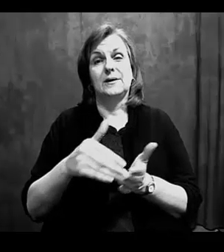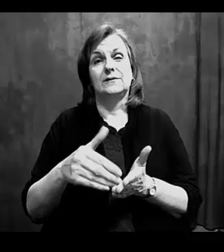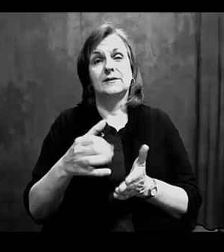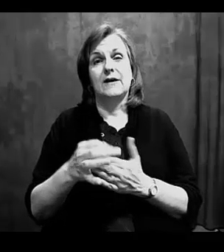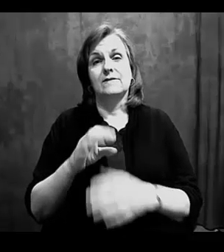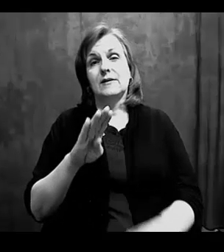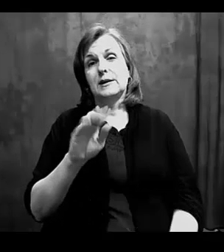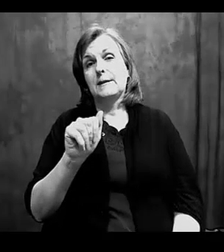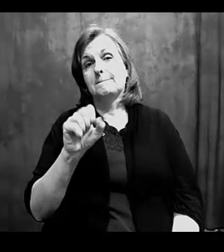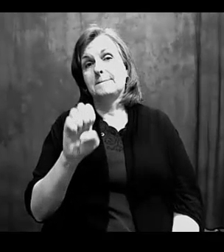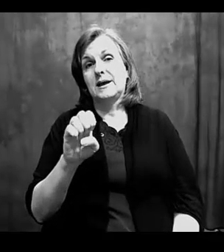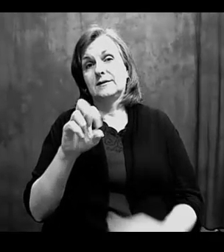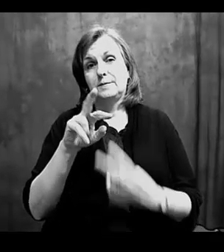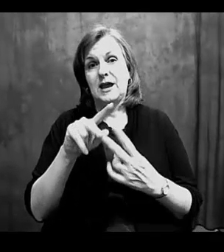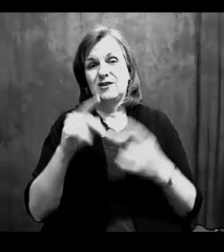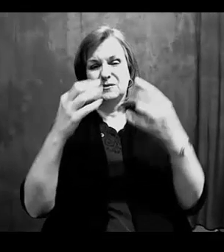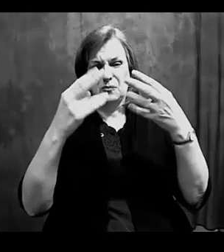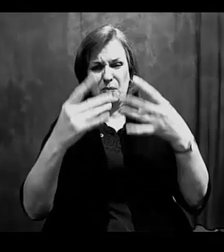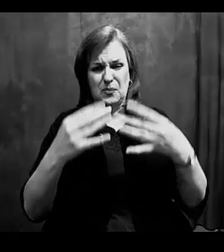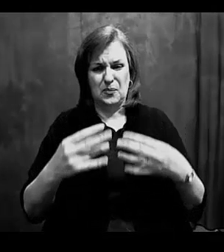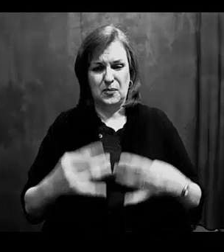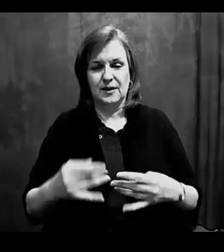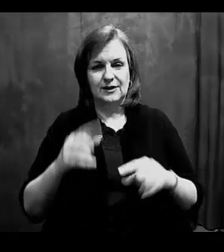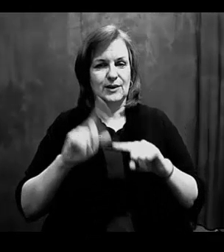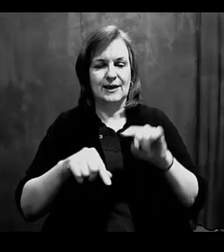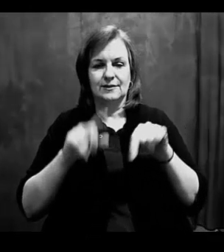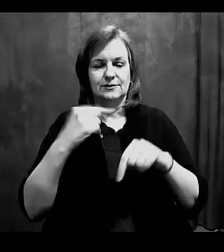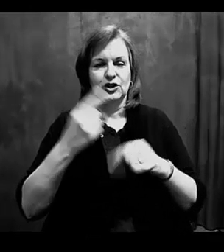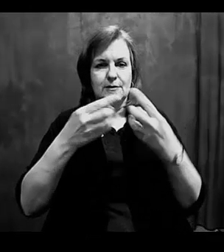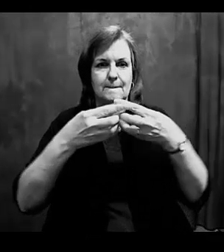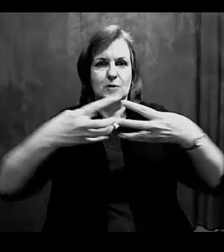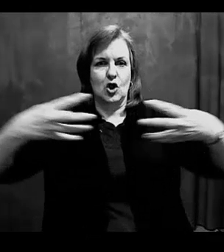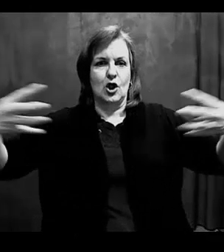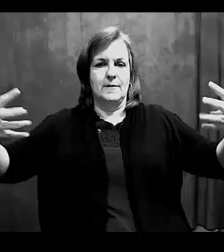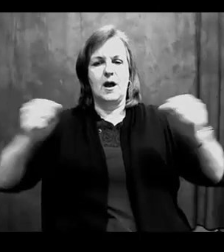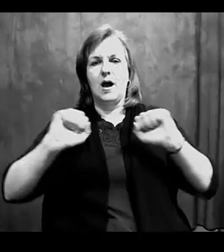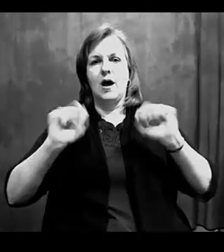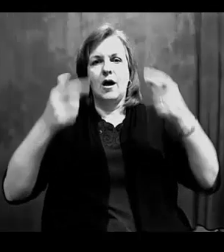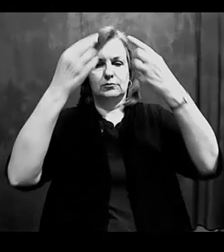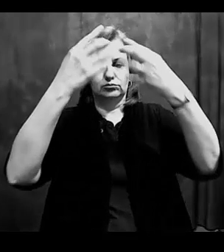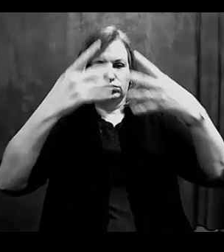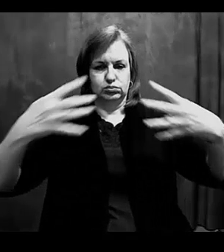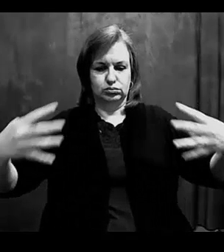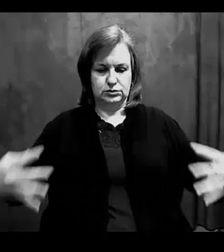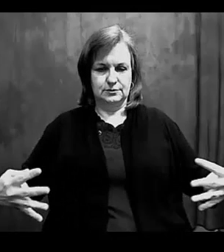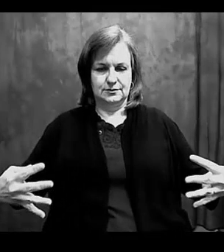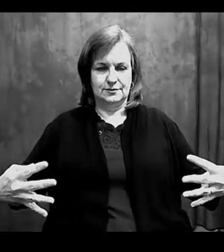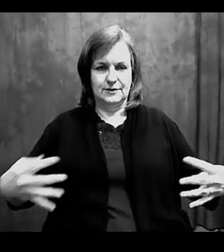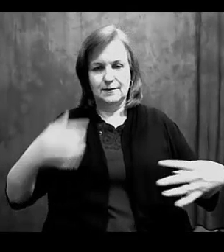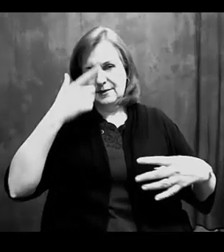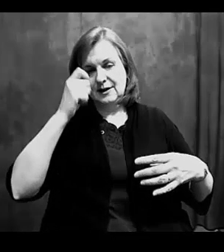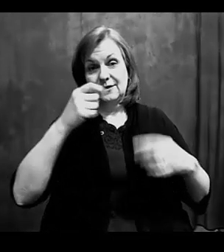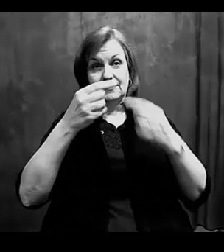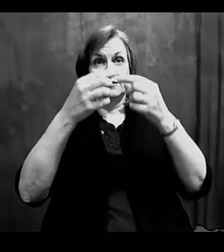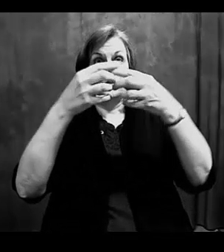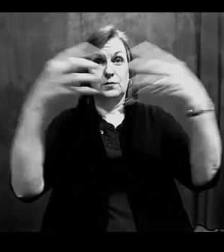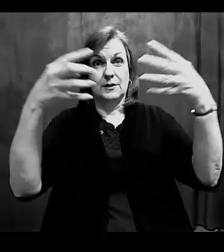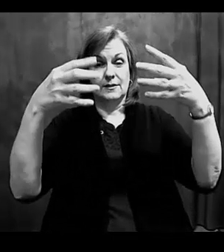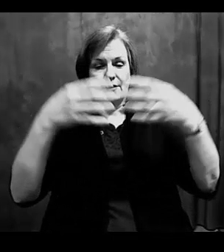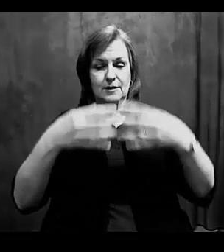and upwards of millions of base pairs long!! we can't just pull those all apart, they're just gonna stick back together like little magnets!